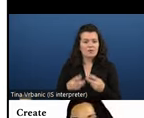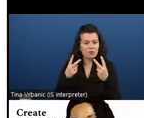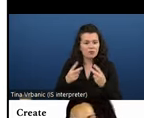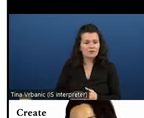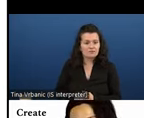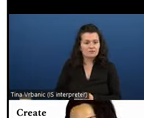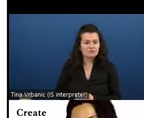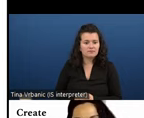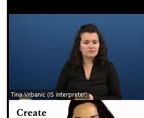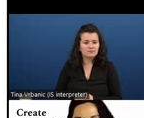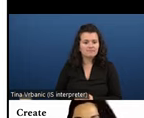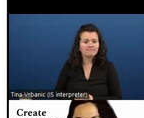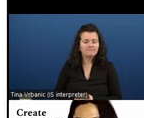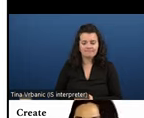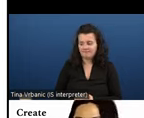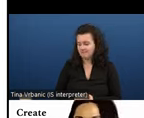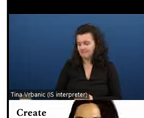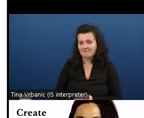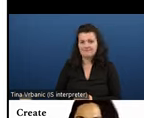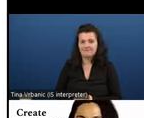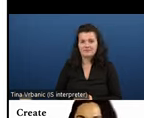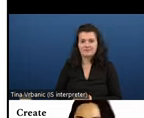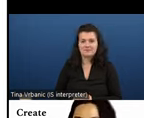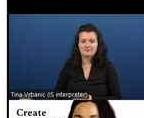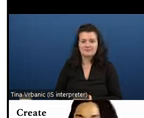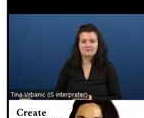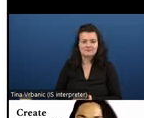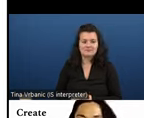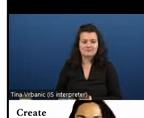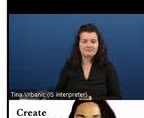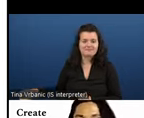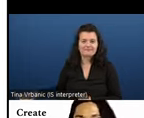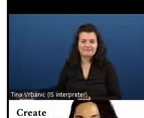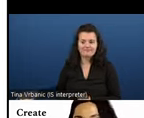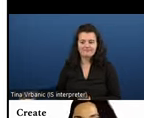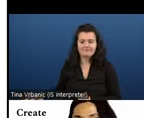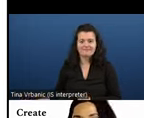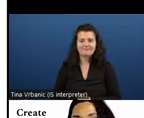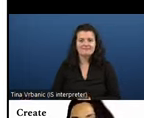so when we look at when we talk about partnering to both disability confidence and move forward